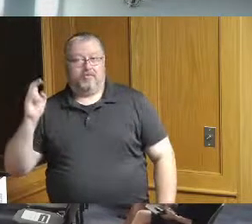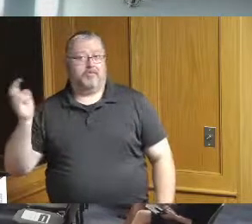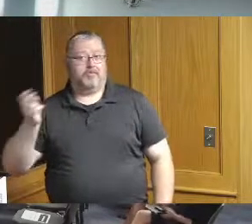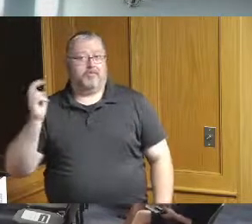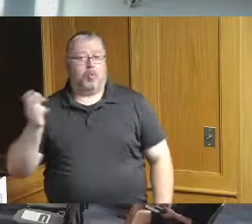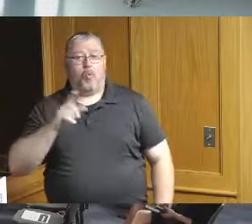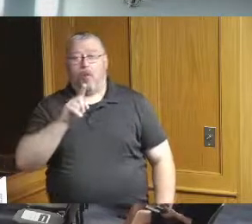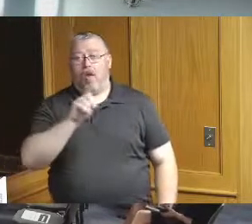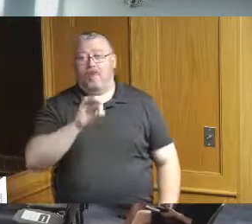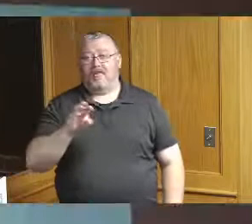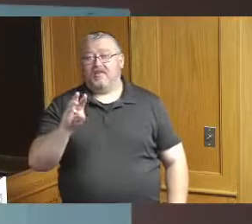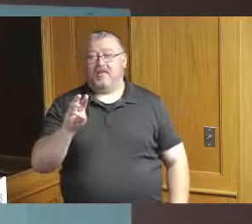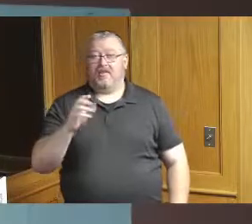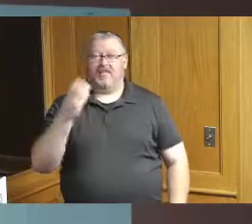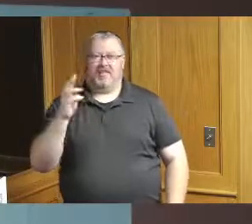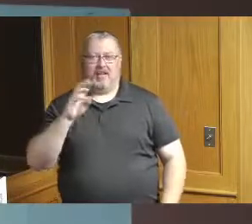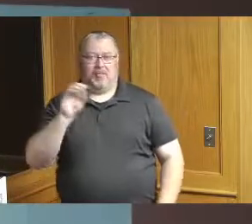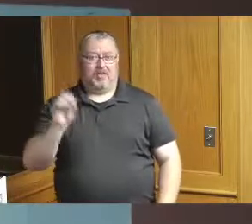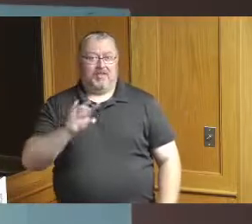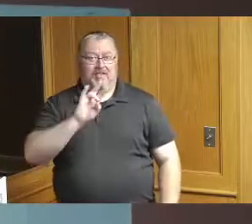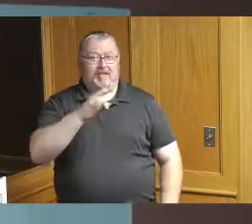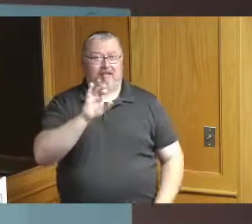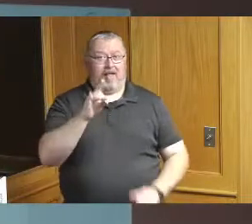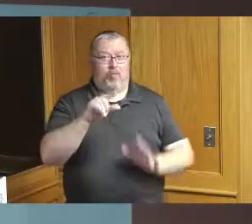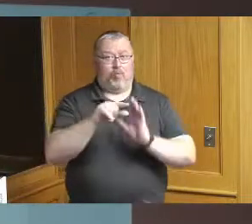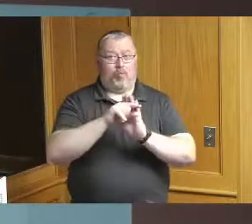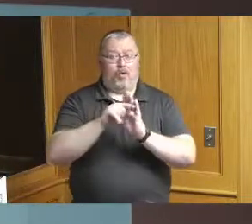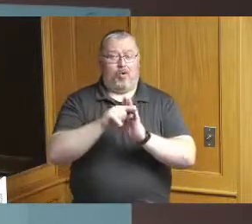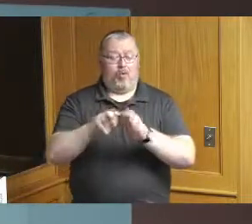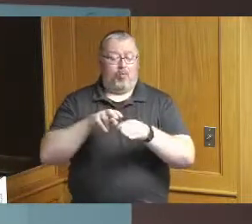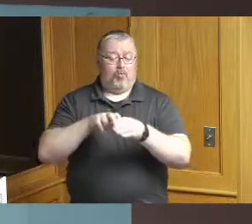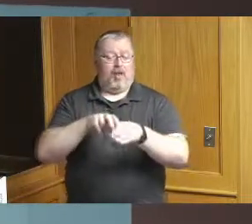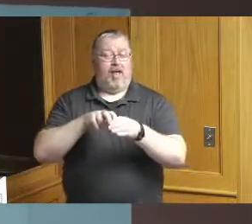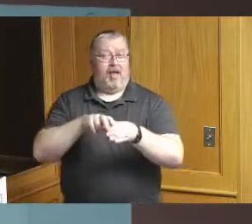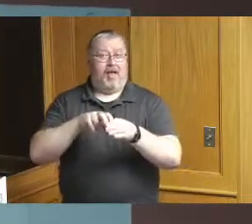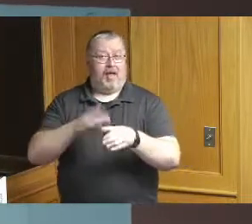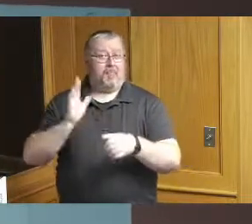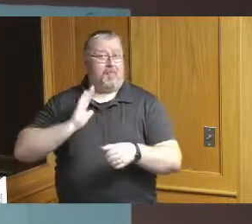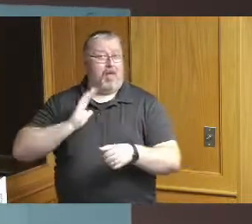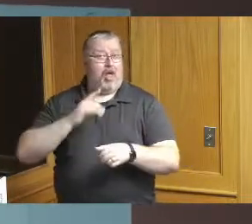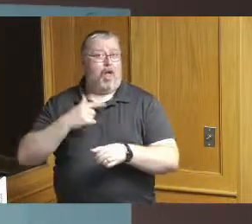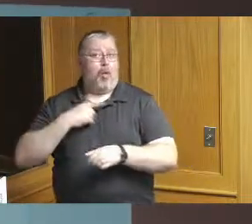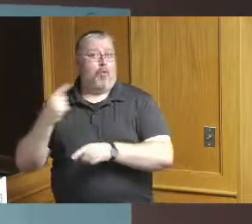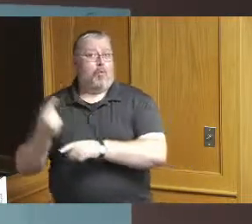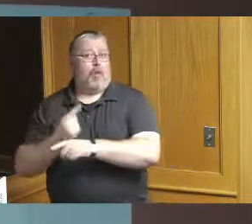16 percent of the seventh and eighth graders were riding in the past are regular service